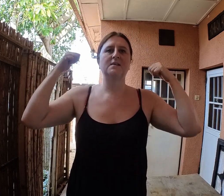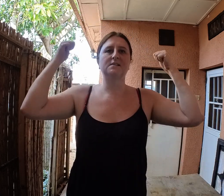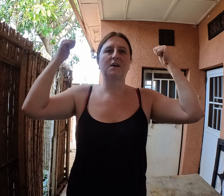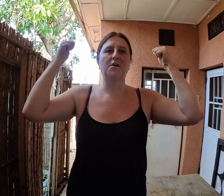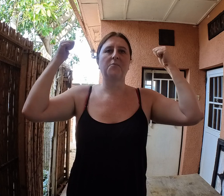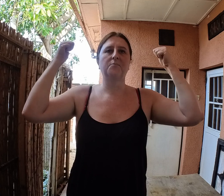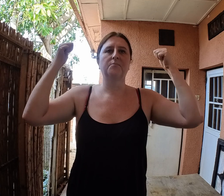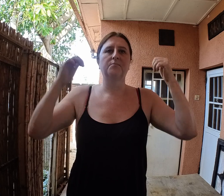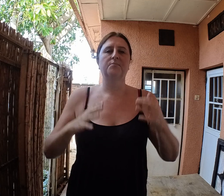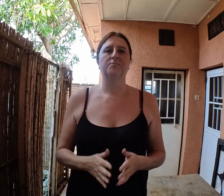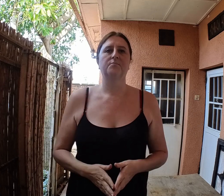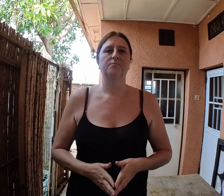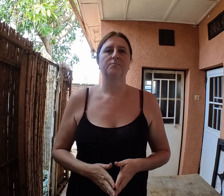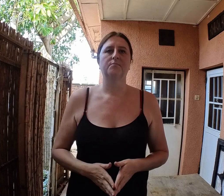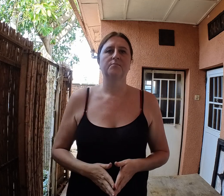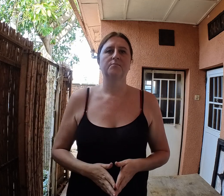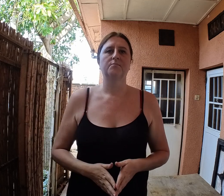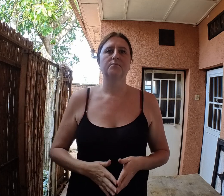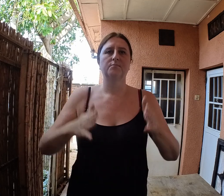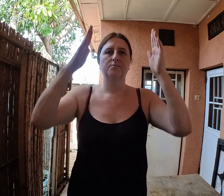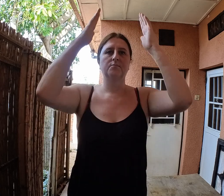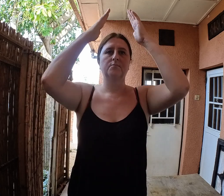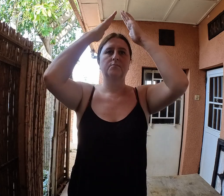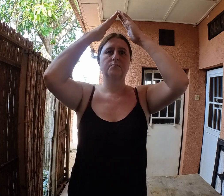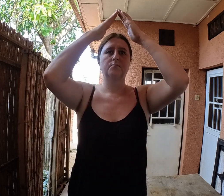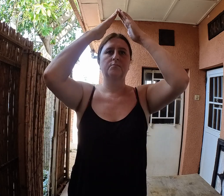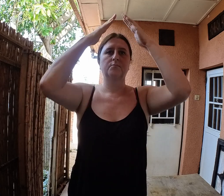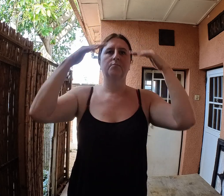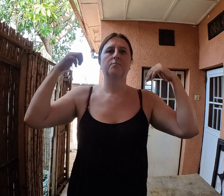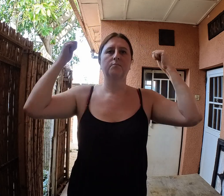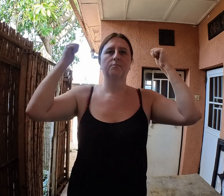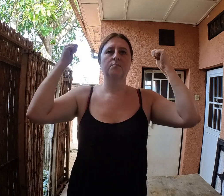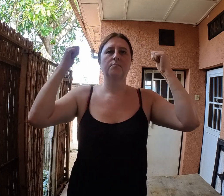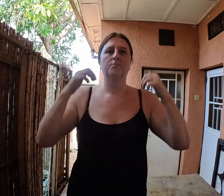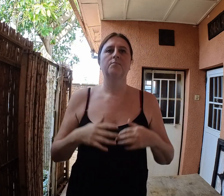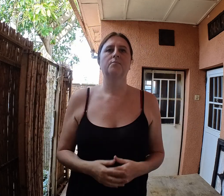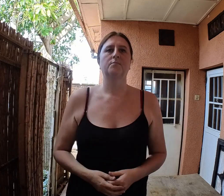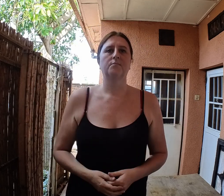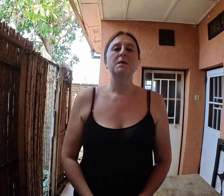Mexico.